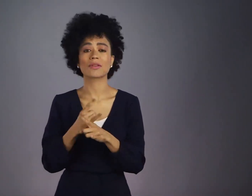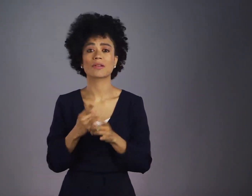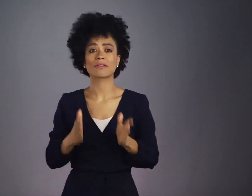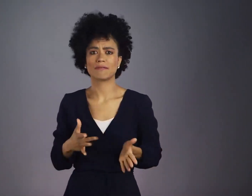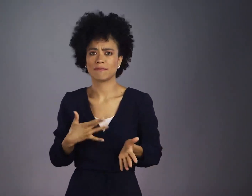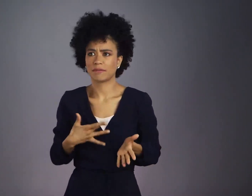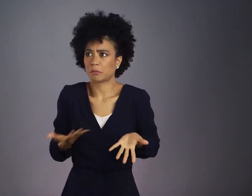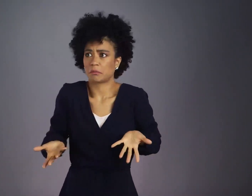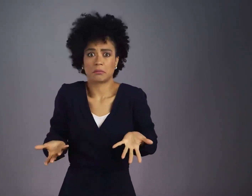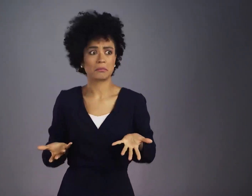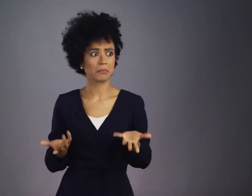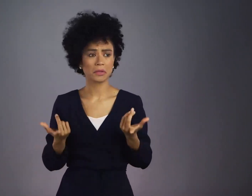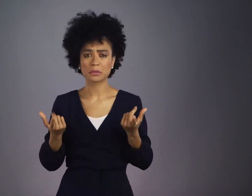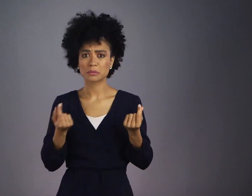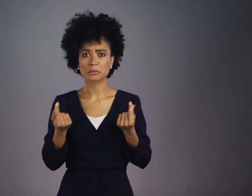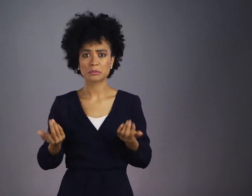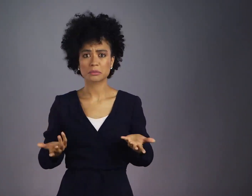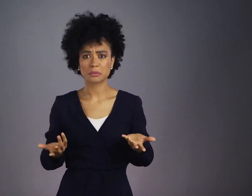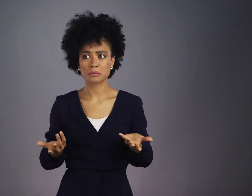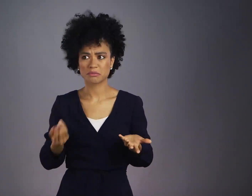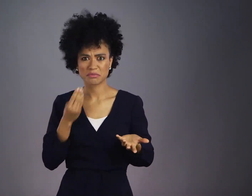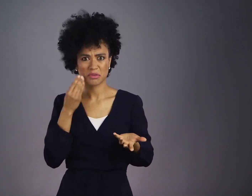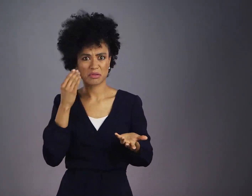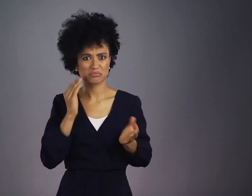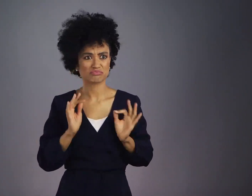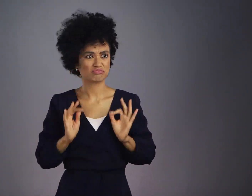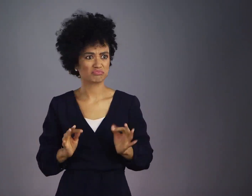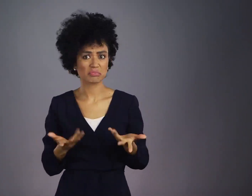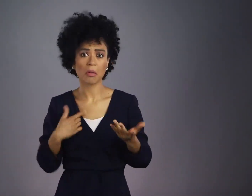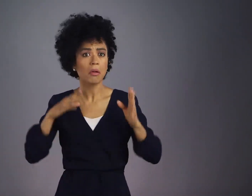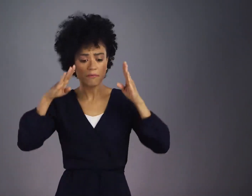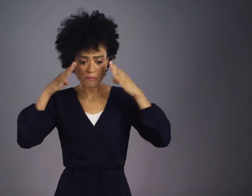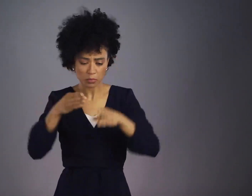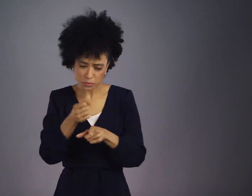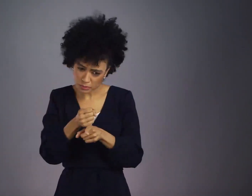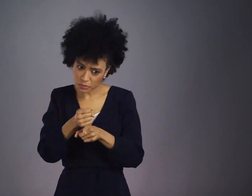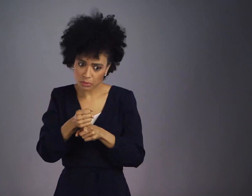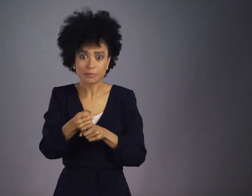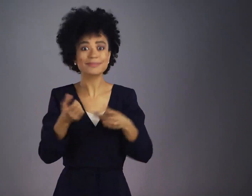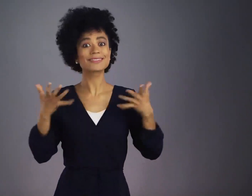Sometimes we hear an alcoholic say that the only thing he needs to do is to keep sober.